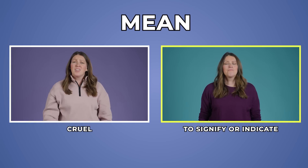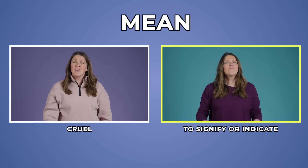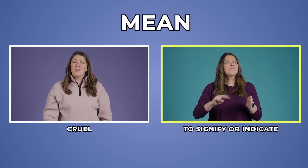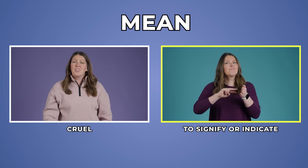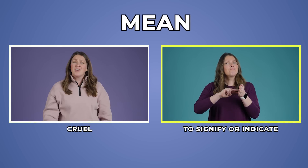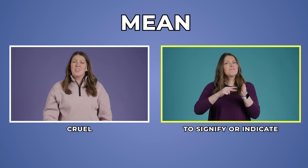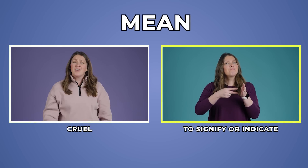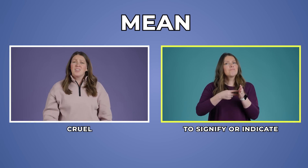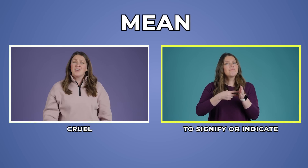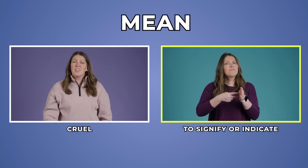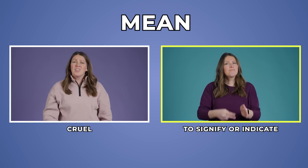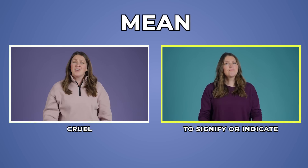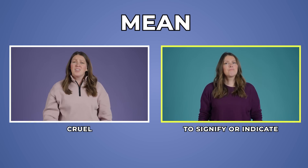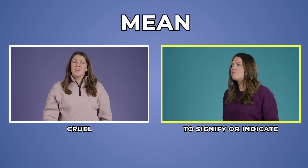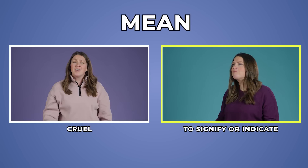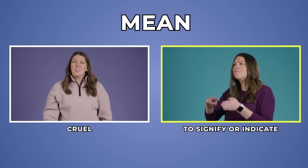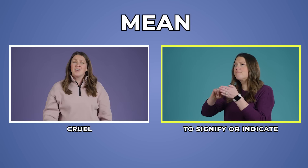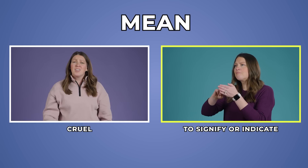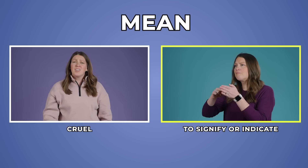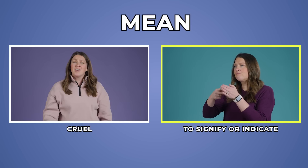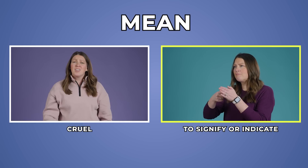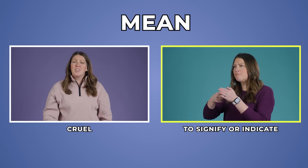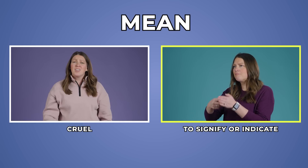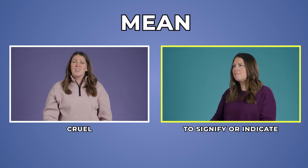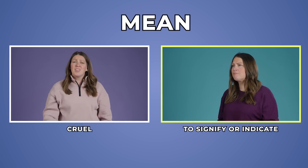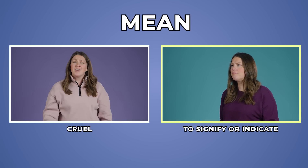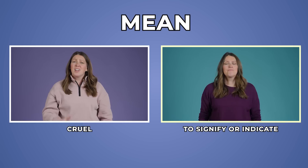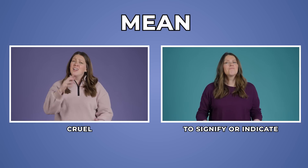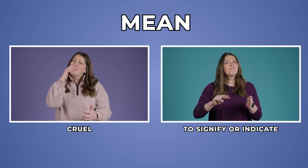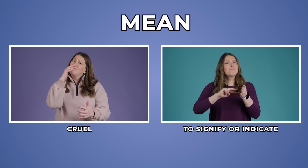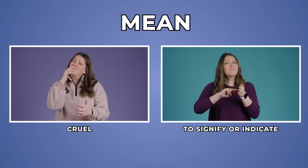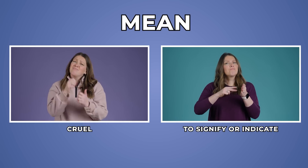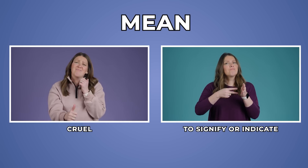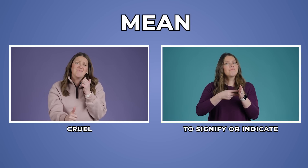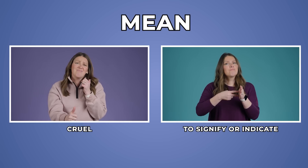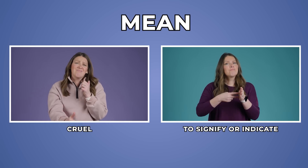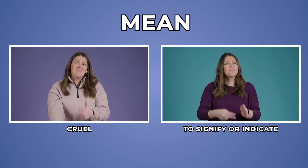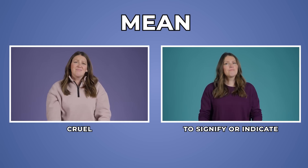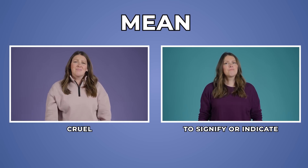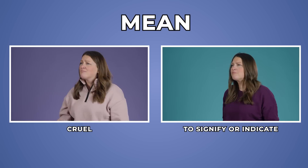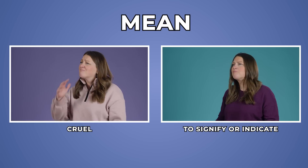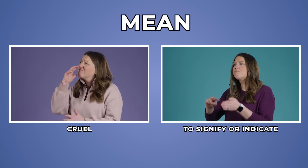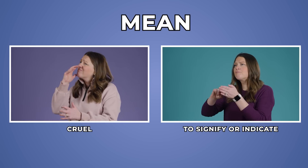To signify or indicate. Mean.